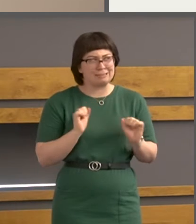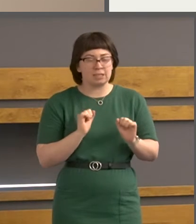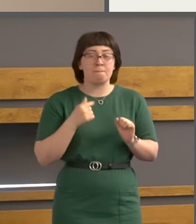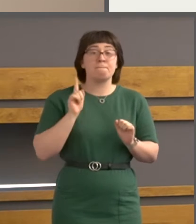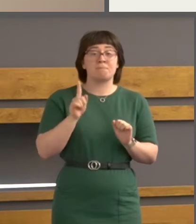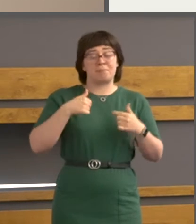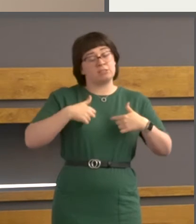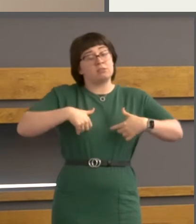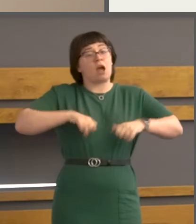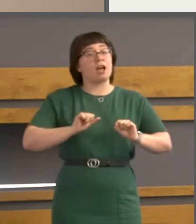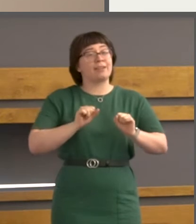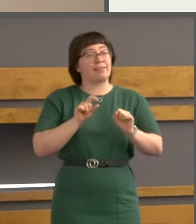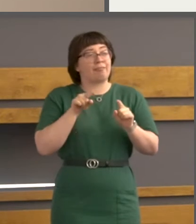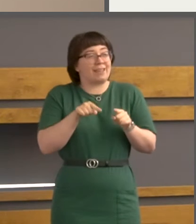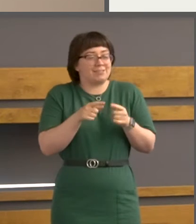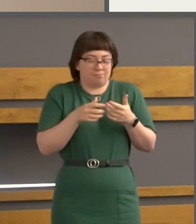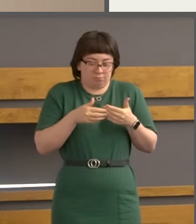for this larger body of work.